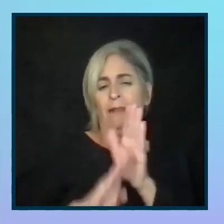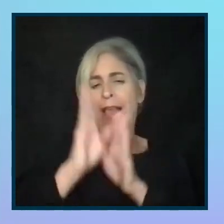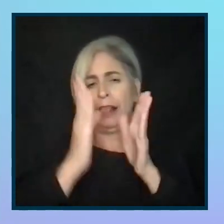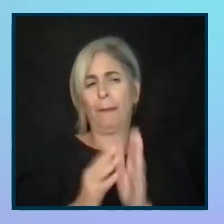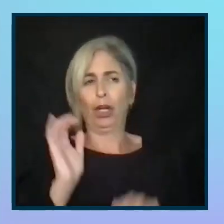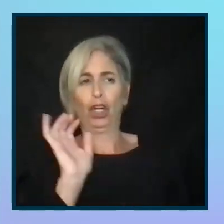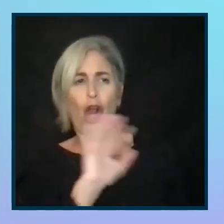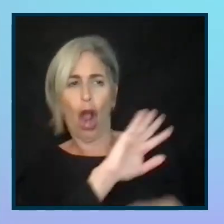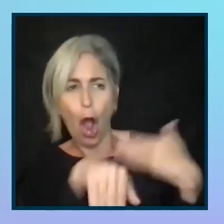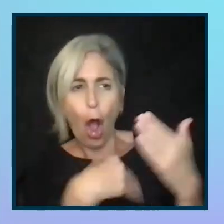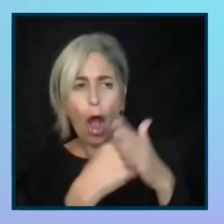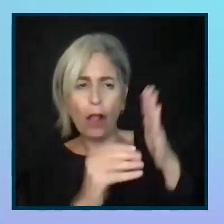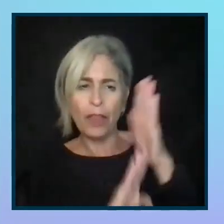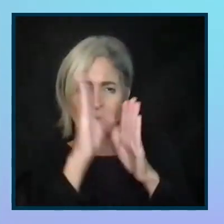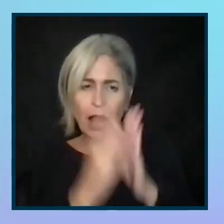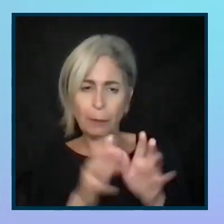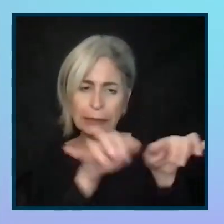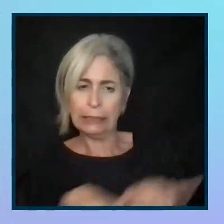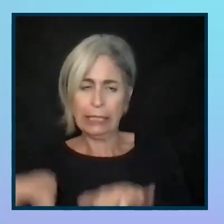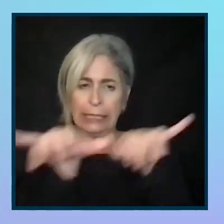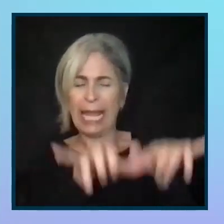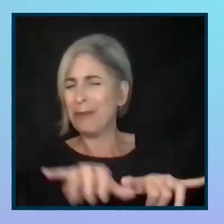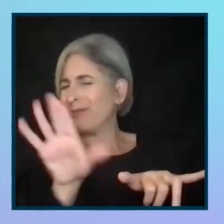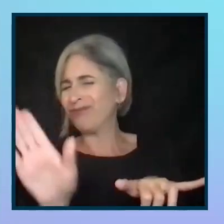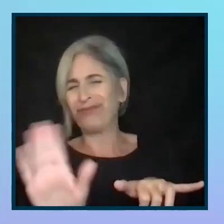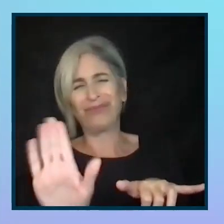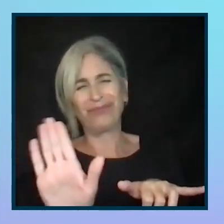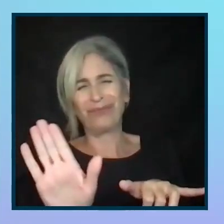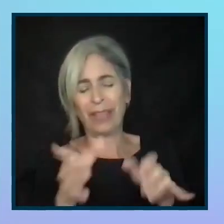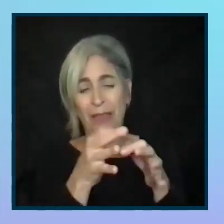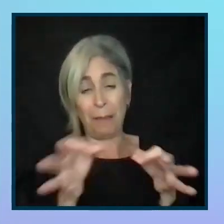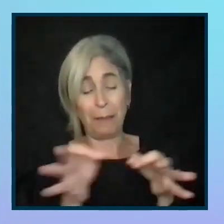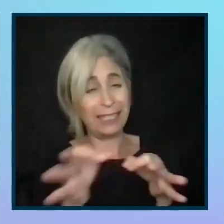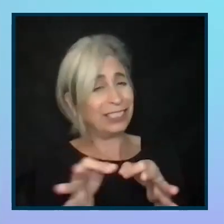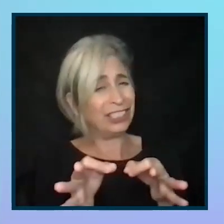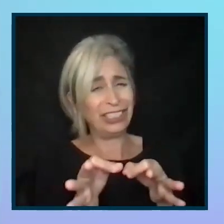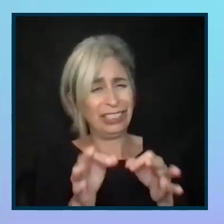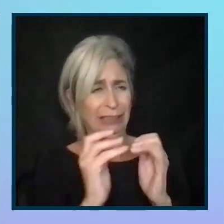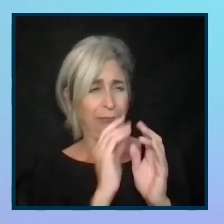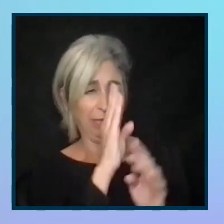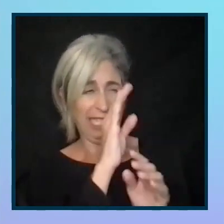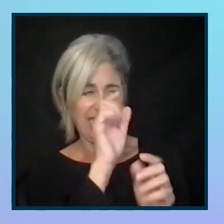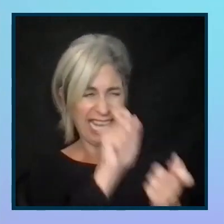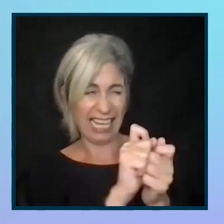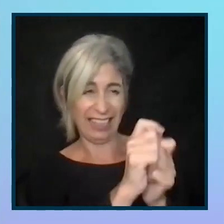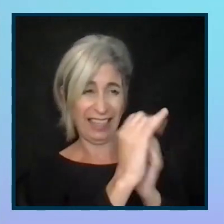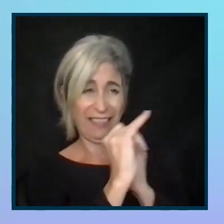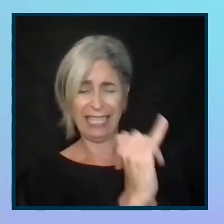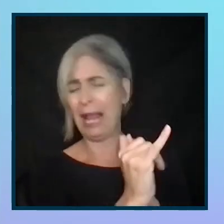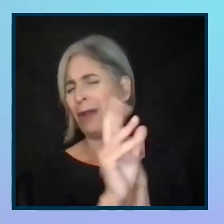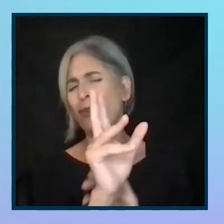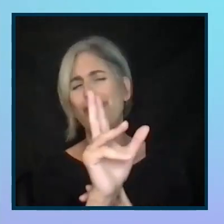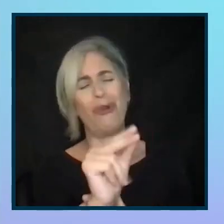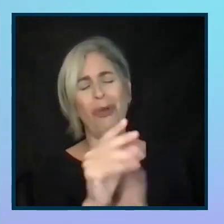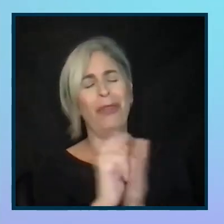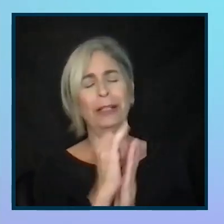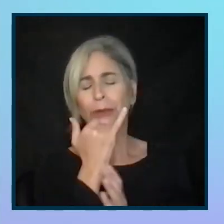and so all developers are the same, and thus the message should be because they're a developer." So that's my piece of advice.